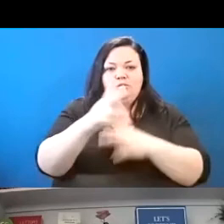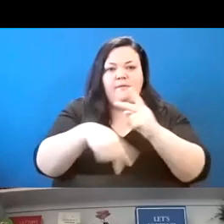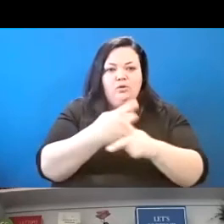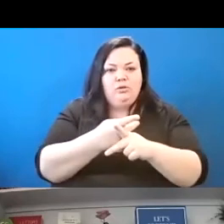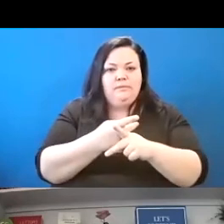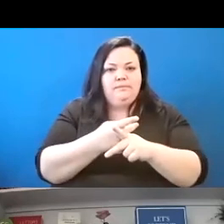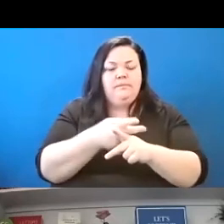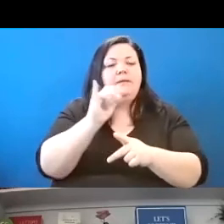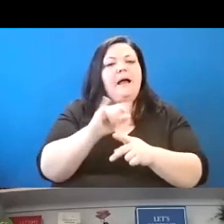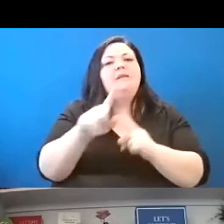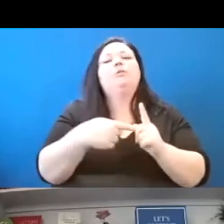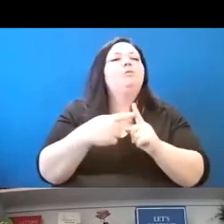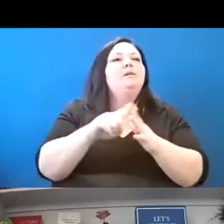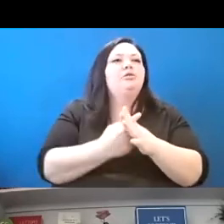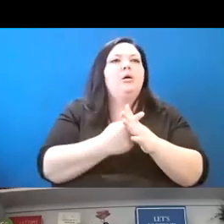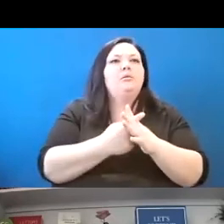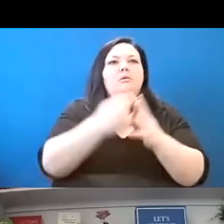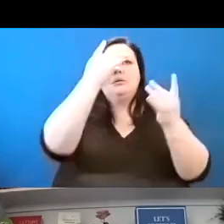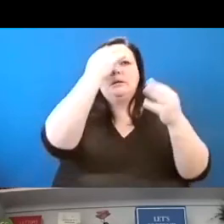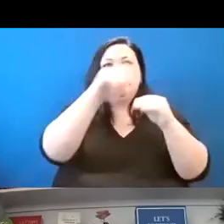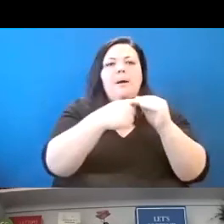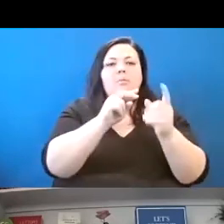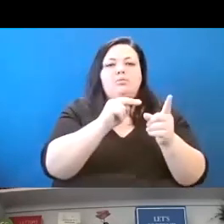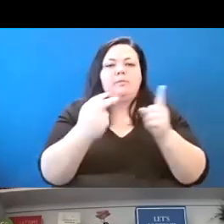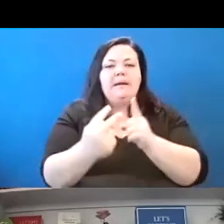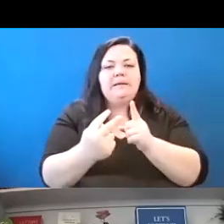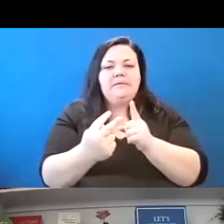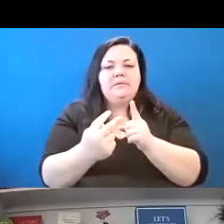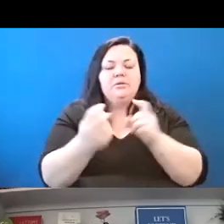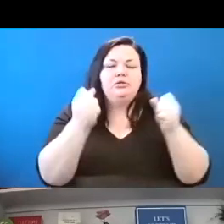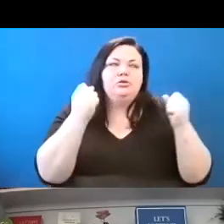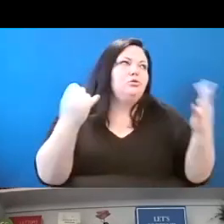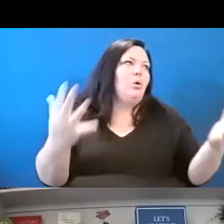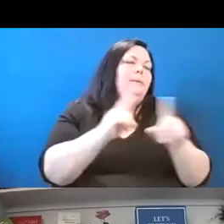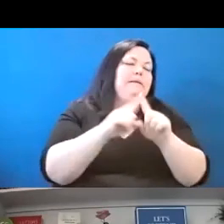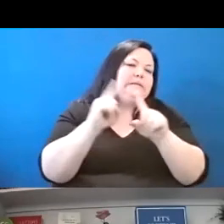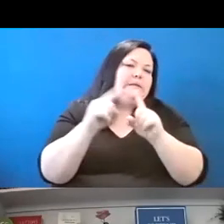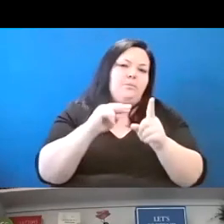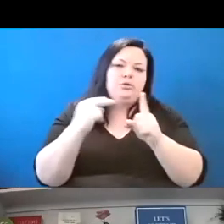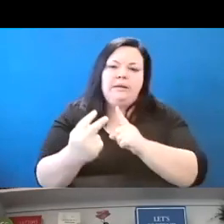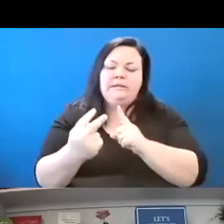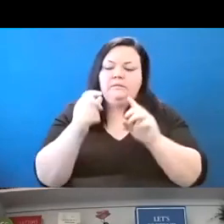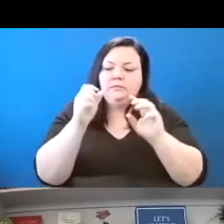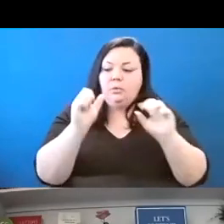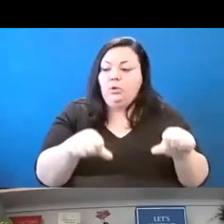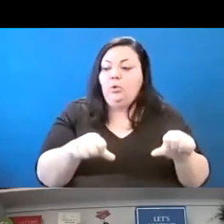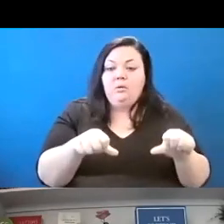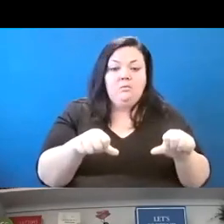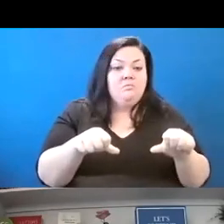thinking of perspectives um and there are so many perspectives here we could be beyonce herself